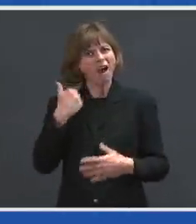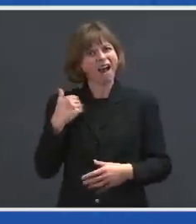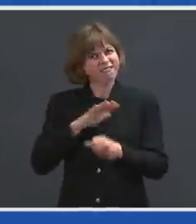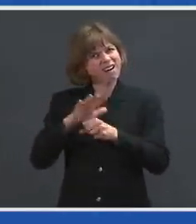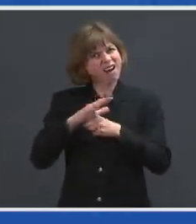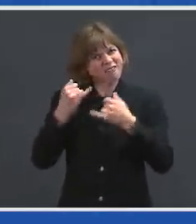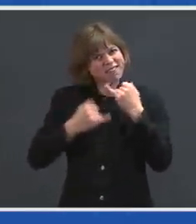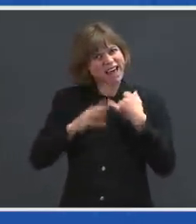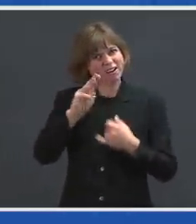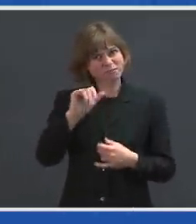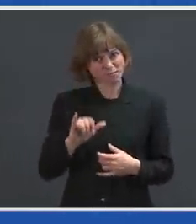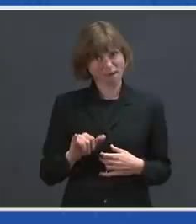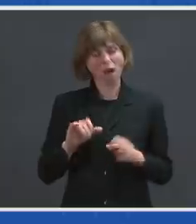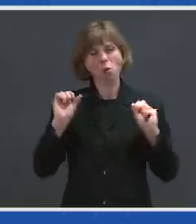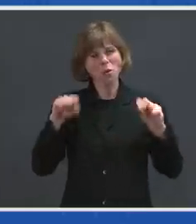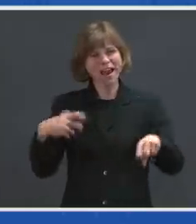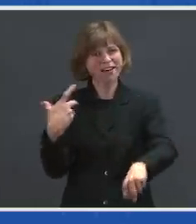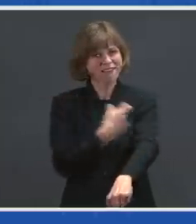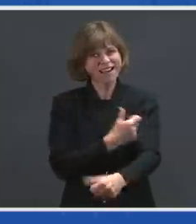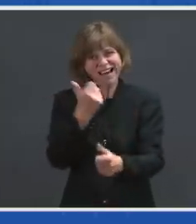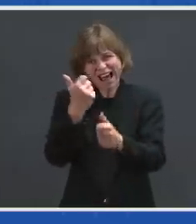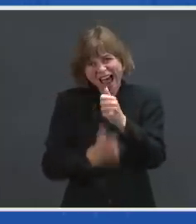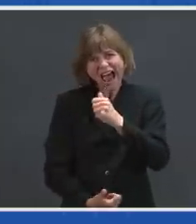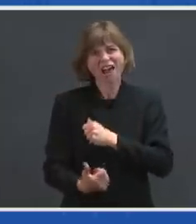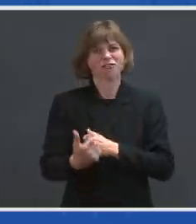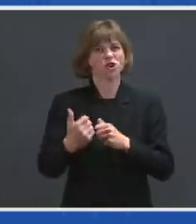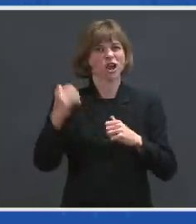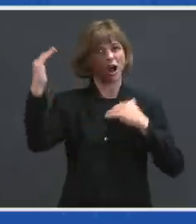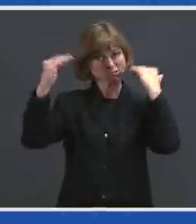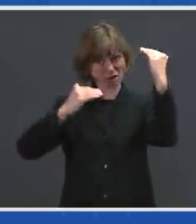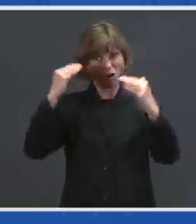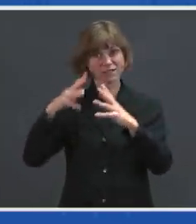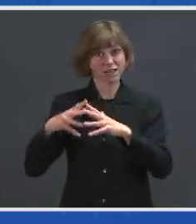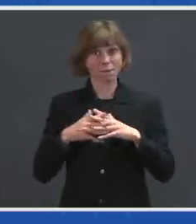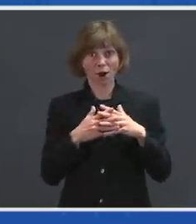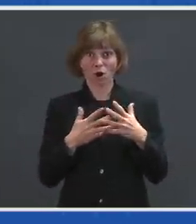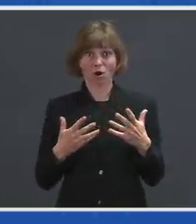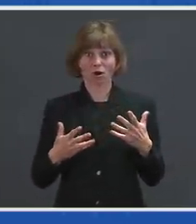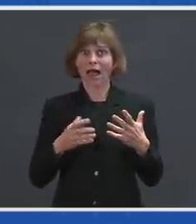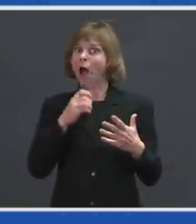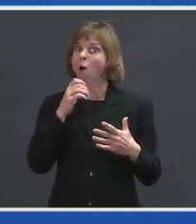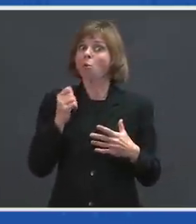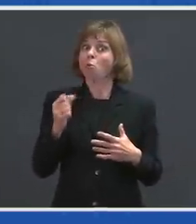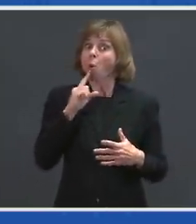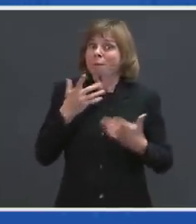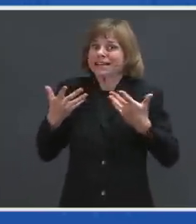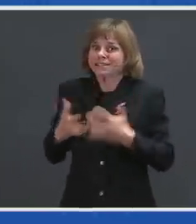to be able to vaccinate every single adult in America. It will not be done by then, but that supply will be there.